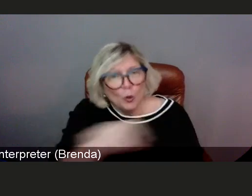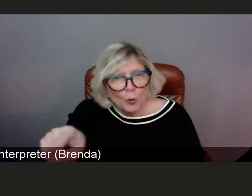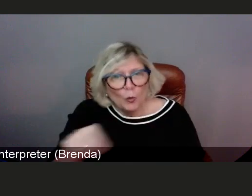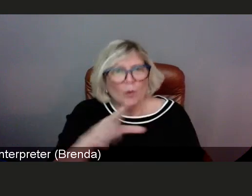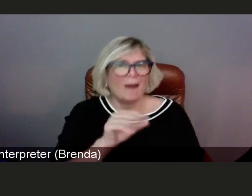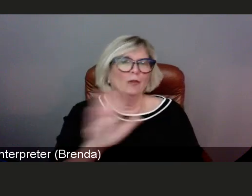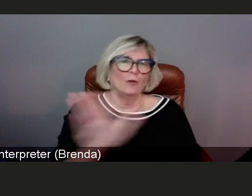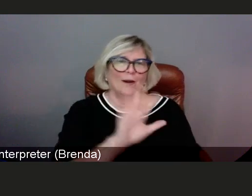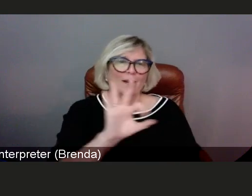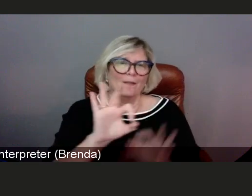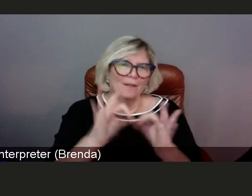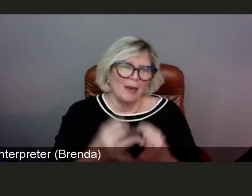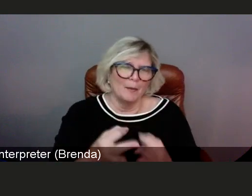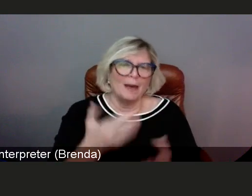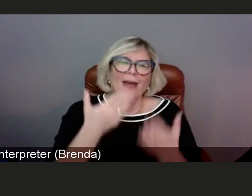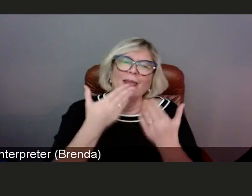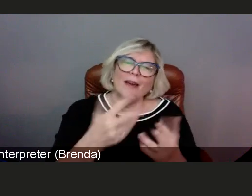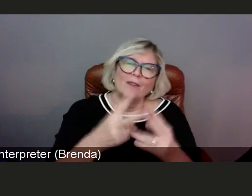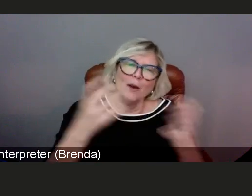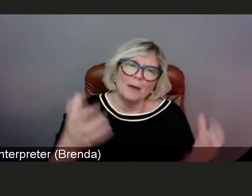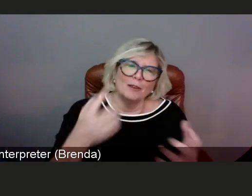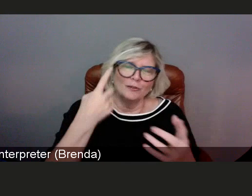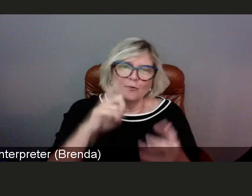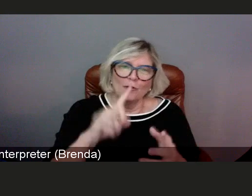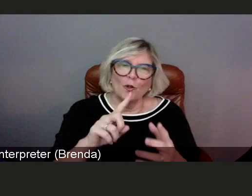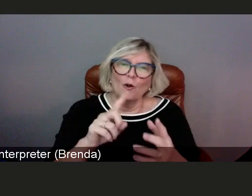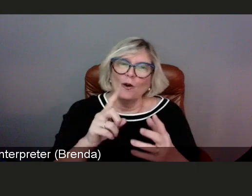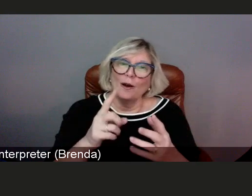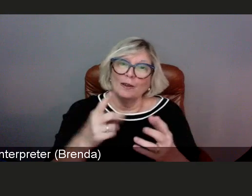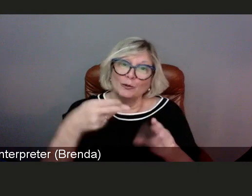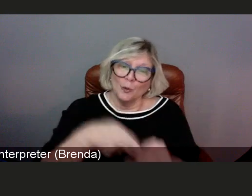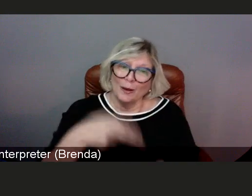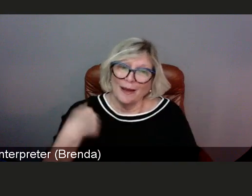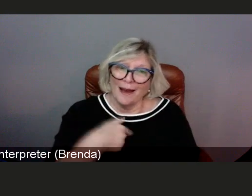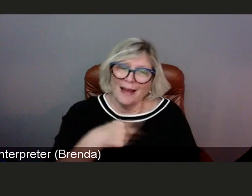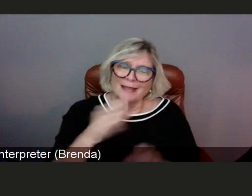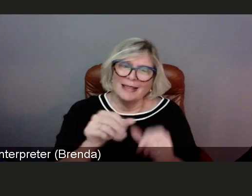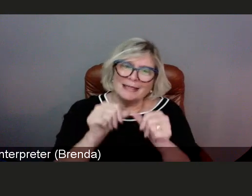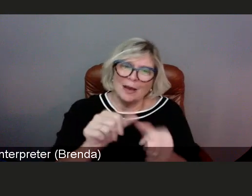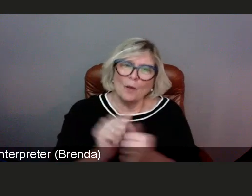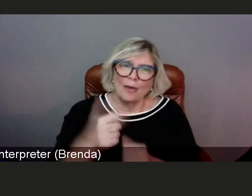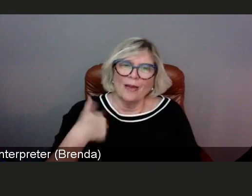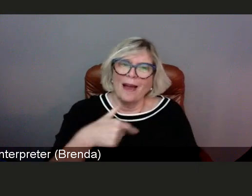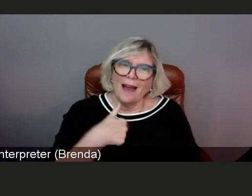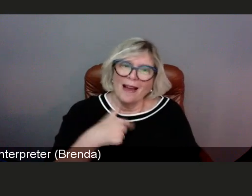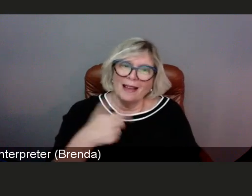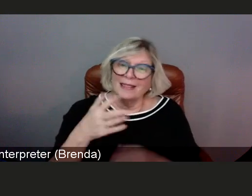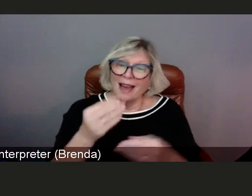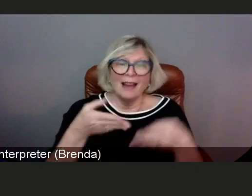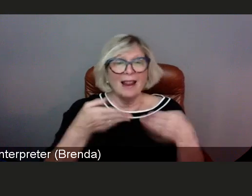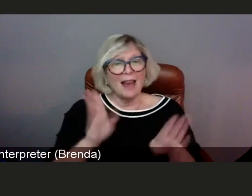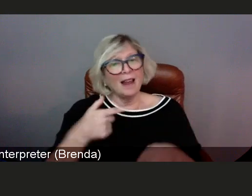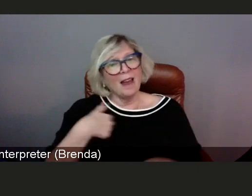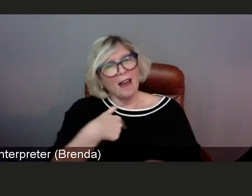Thank you very much for hopefully staying with us and being our part and being allowing us to be your partner